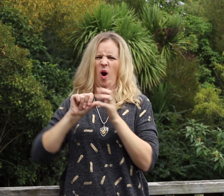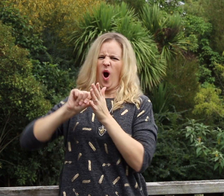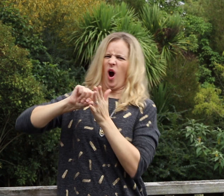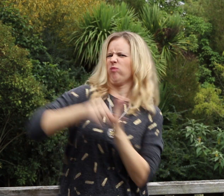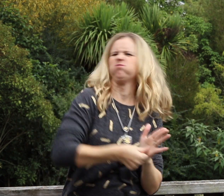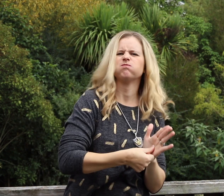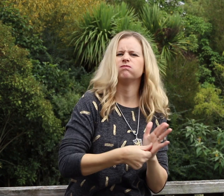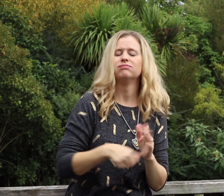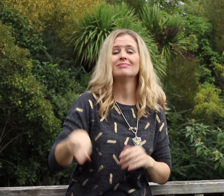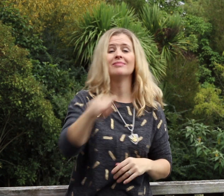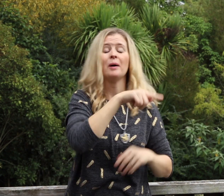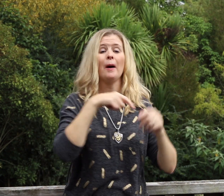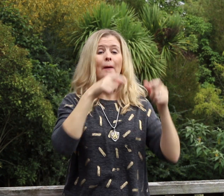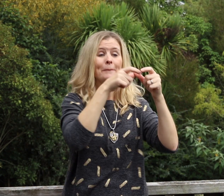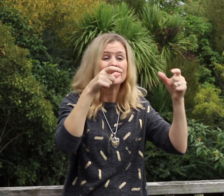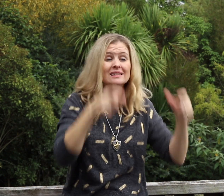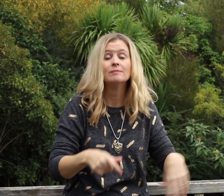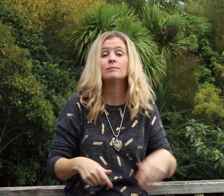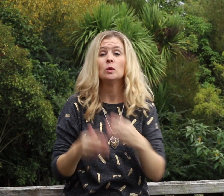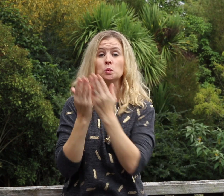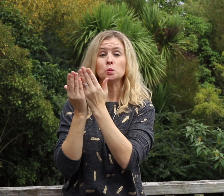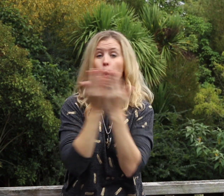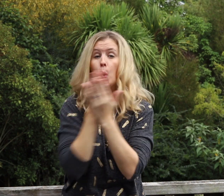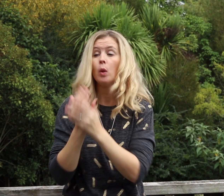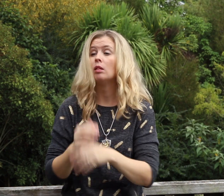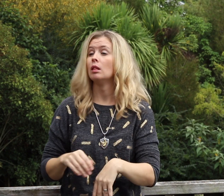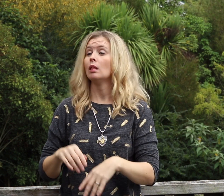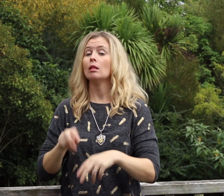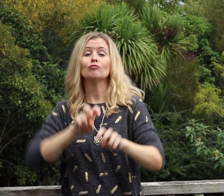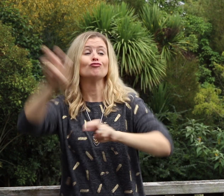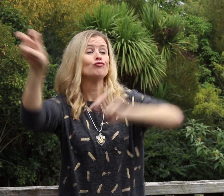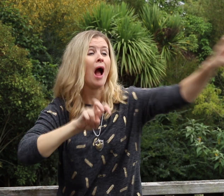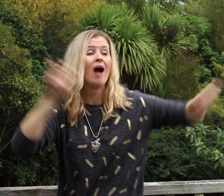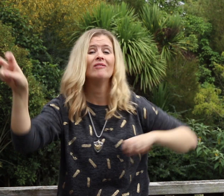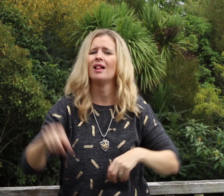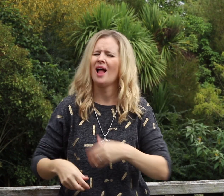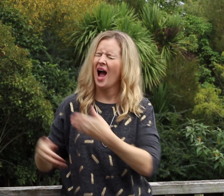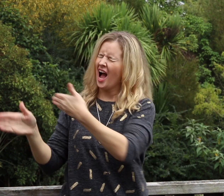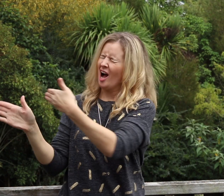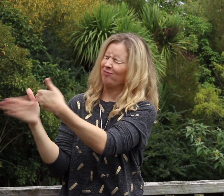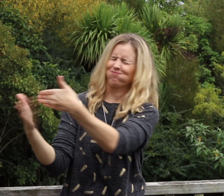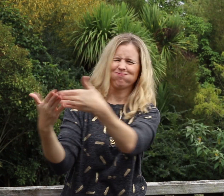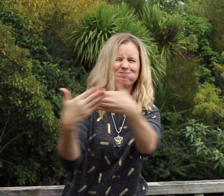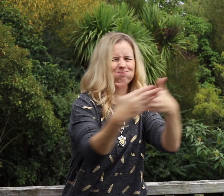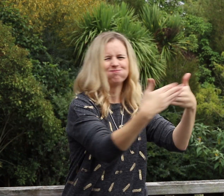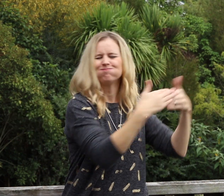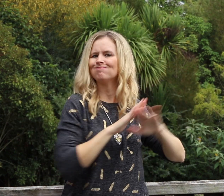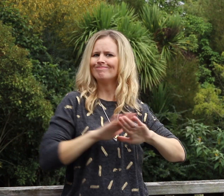People had to stay home, quarantining themselves for as long as possible.